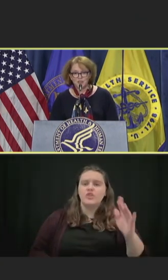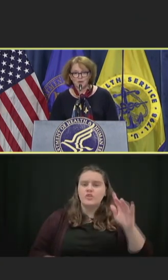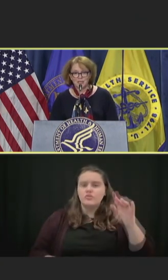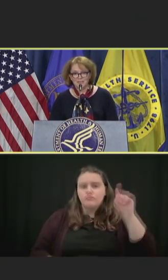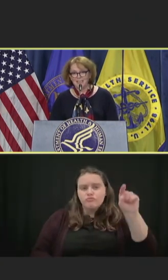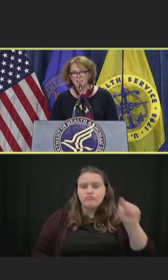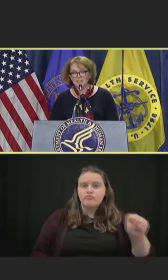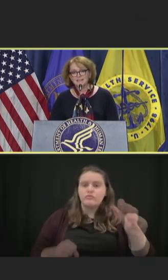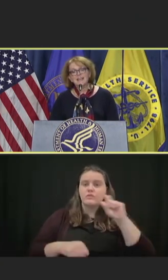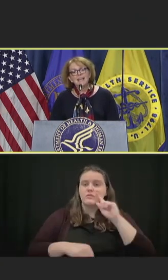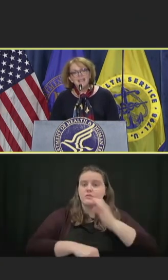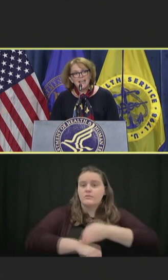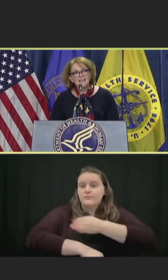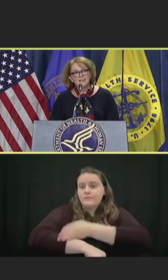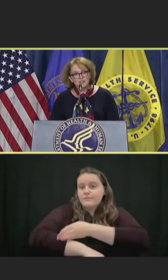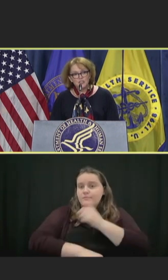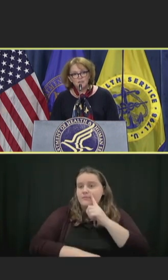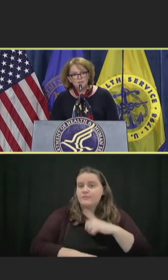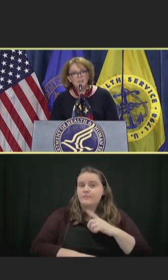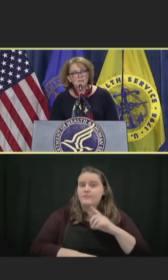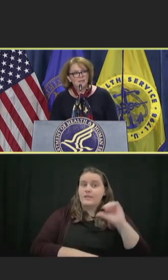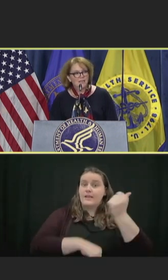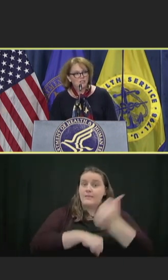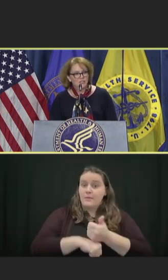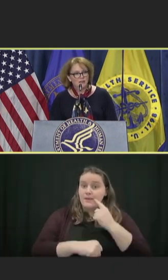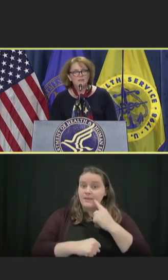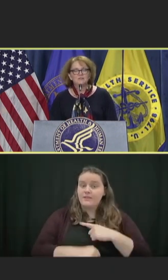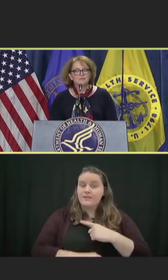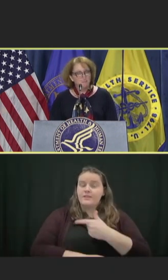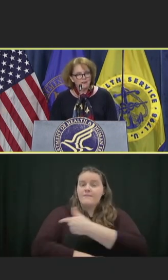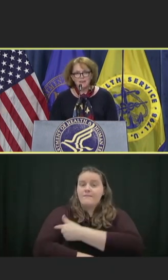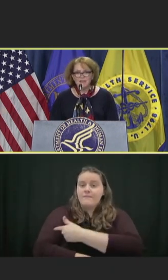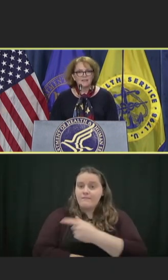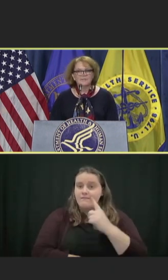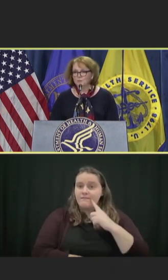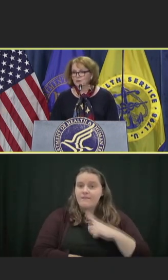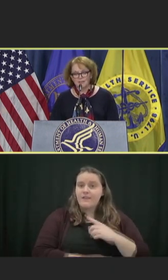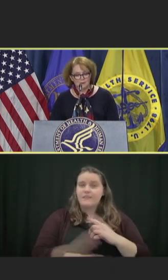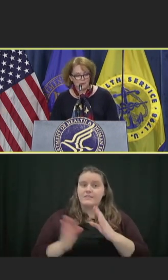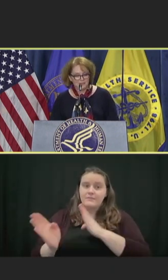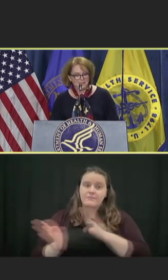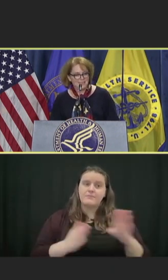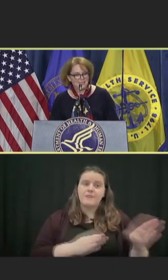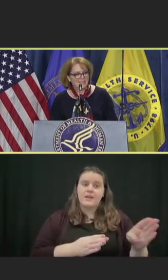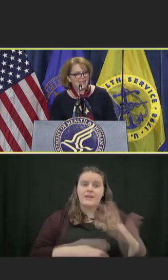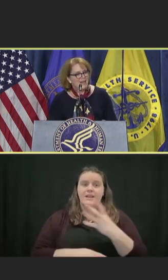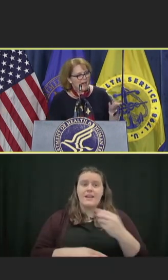recommendations and achieve elimination of this very vaccine-preventable disease. I want